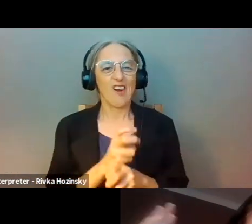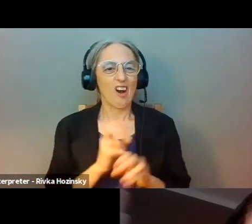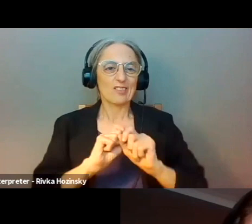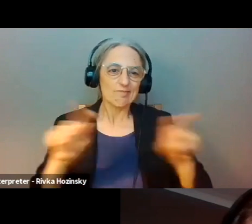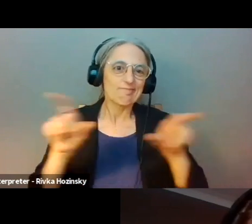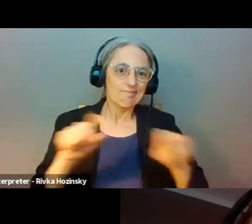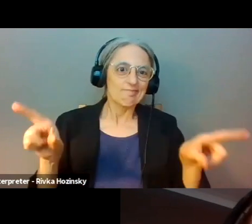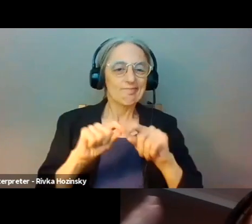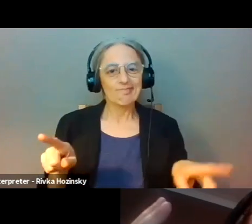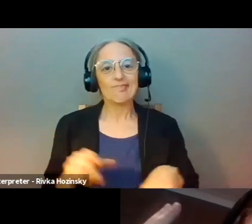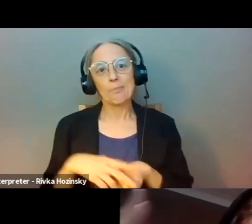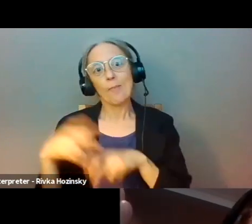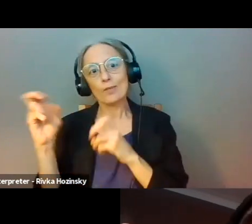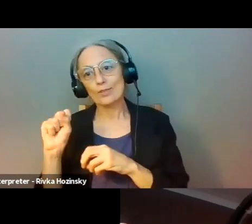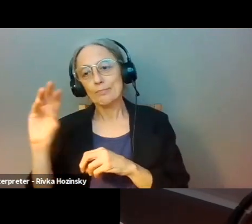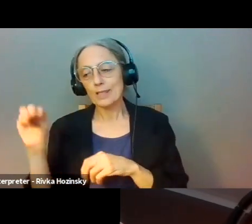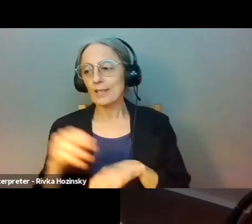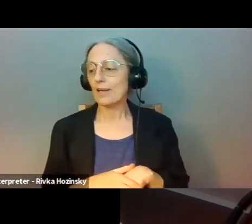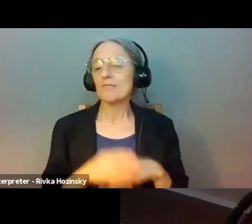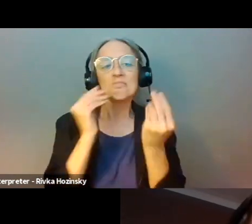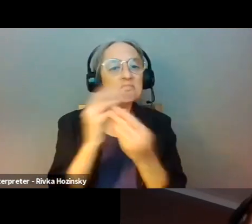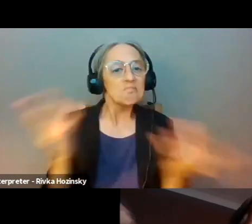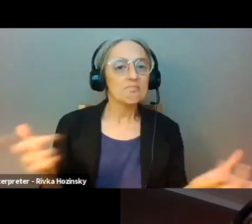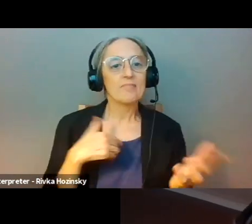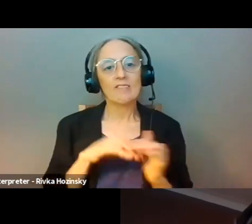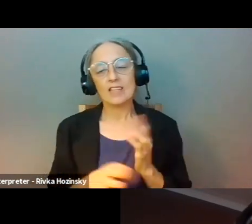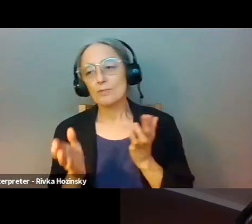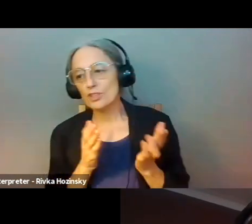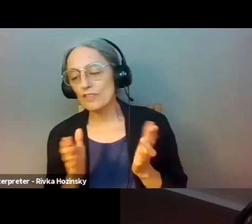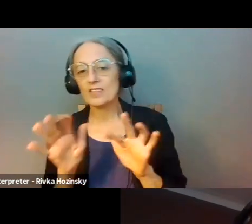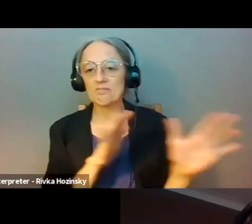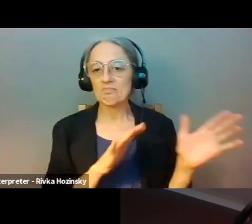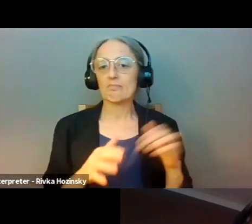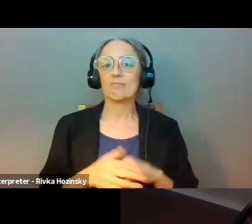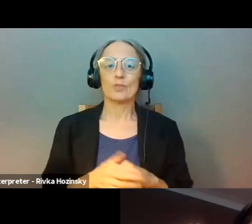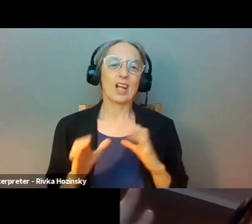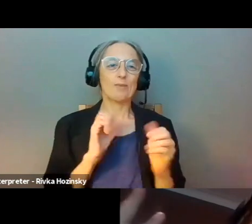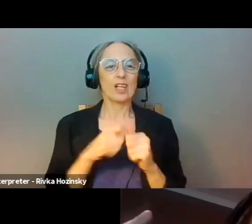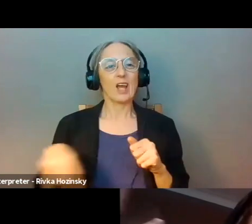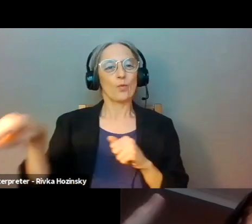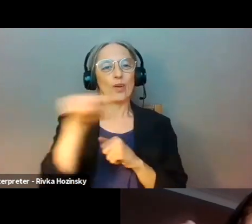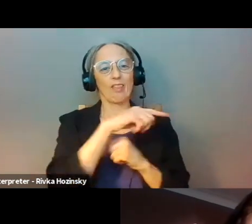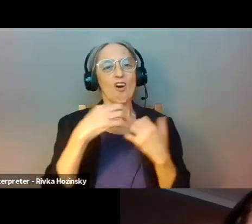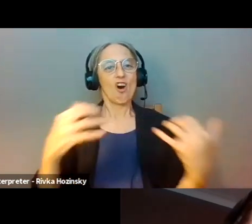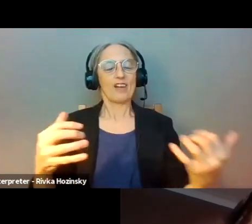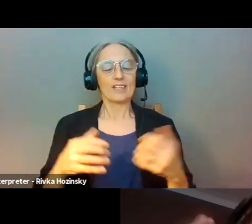accessible services and communicating with your patron base. We don't want to advocate for anyone doing